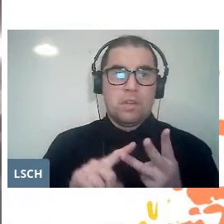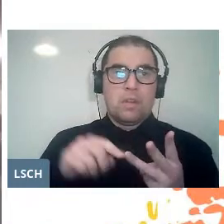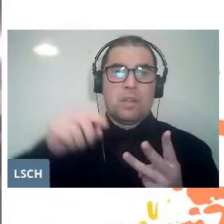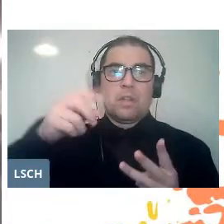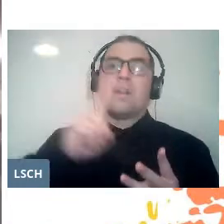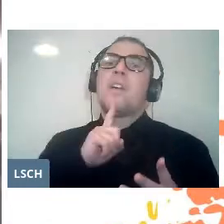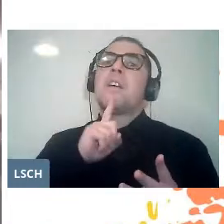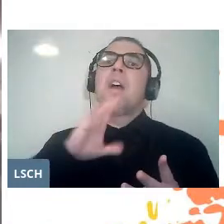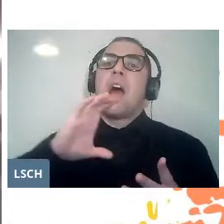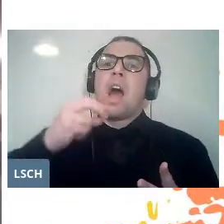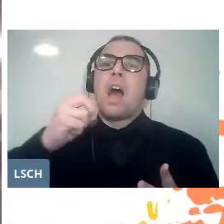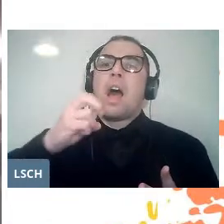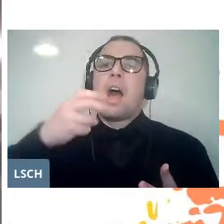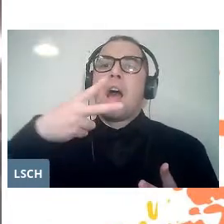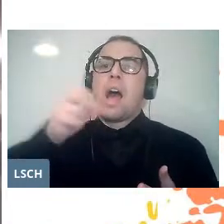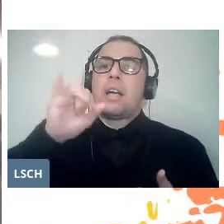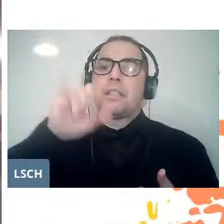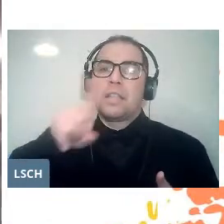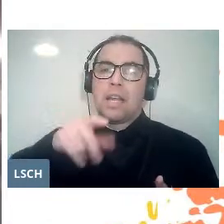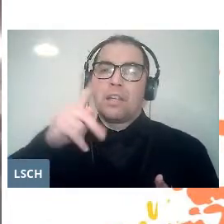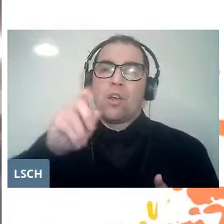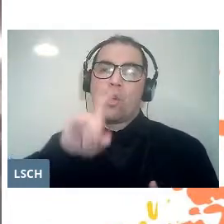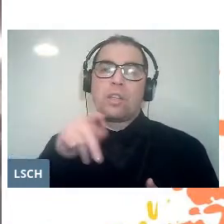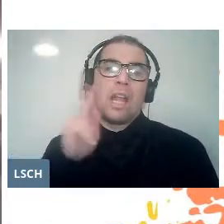the great Russian composer, six symphonies.